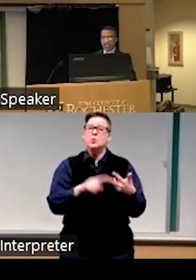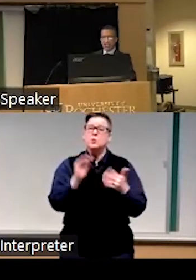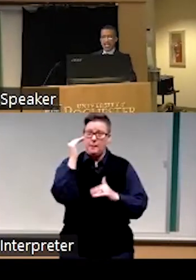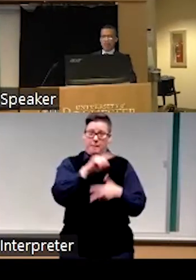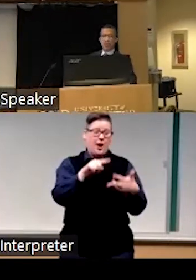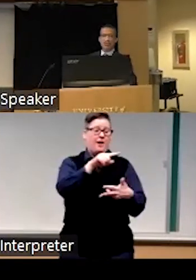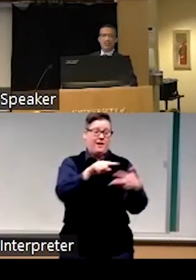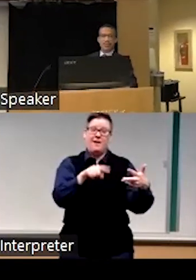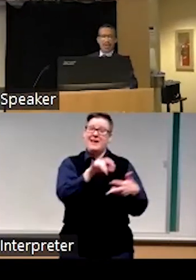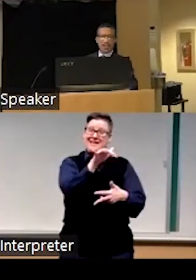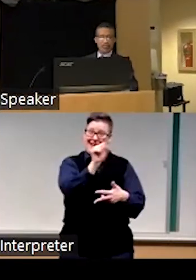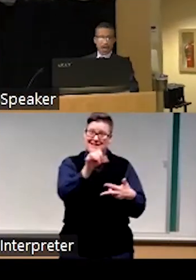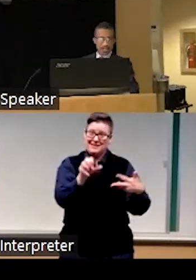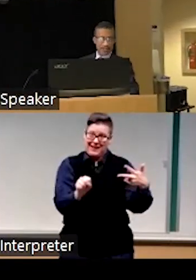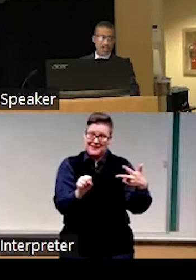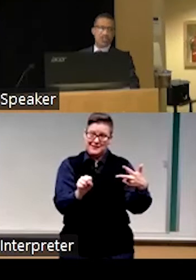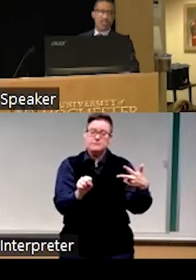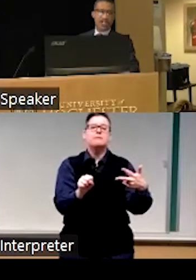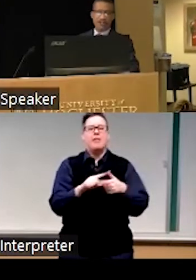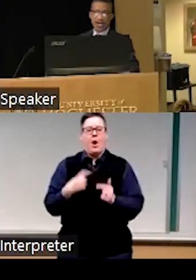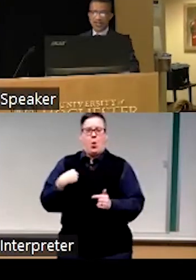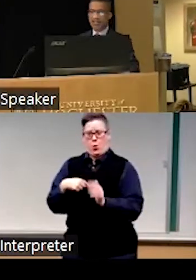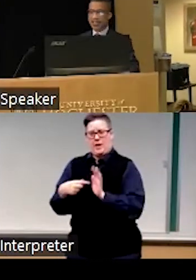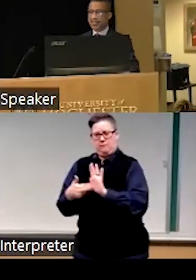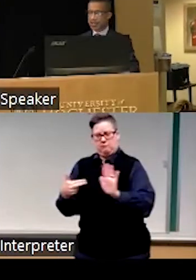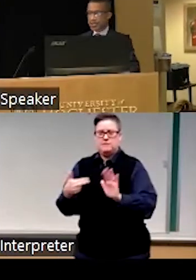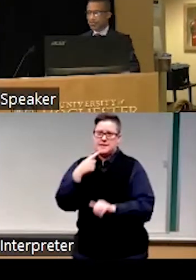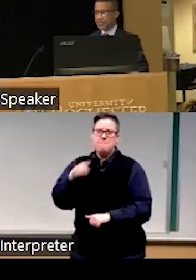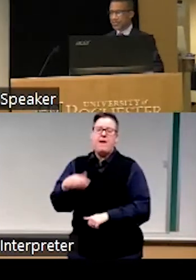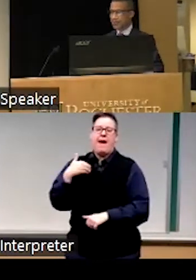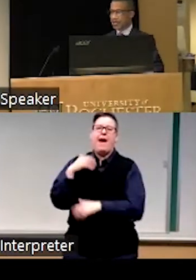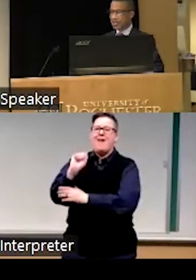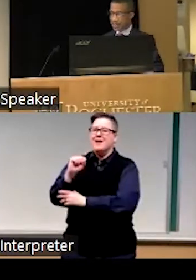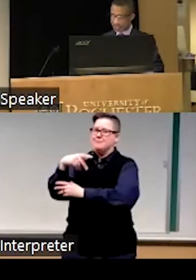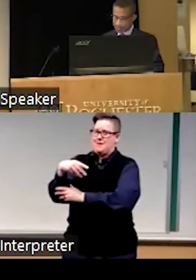they were then by definition identified as having a serious and persistent mental illness